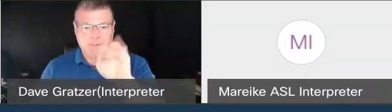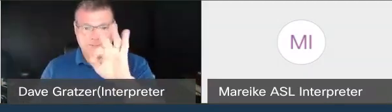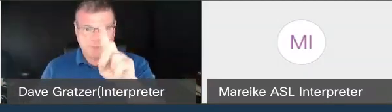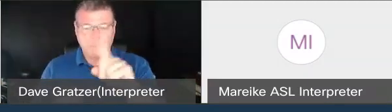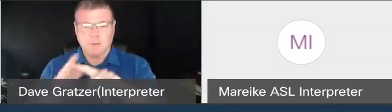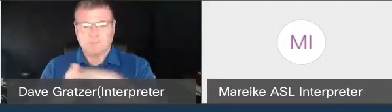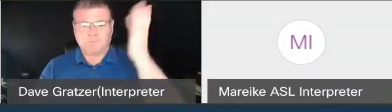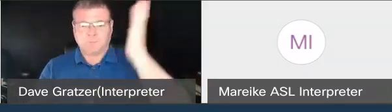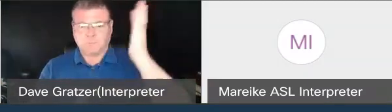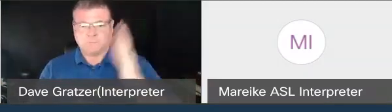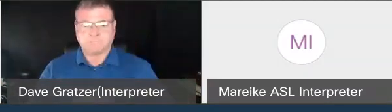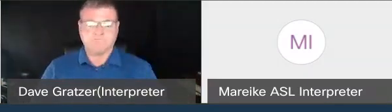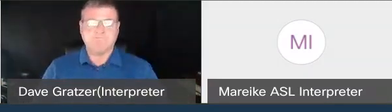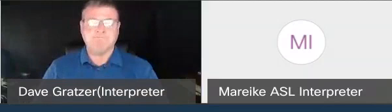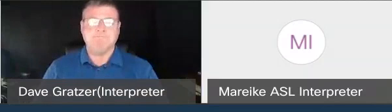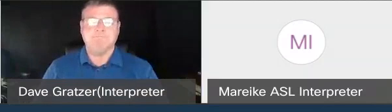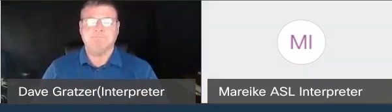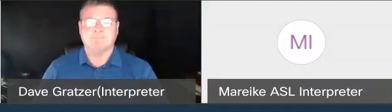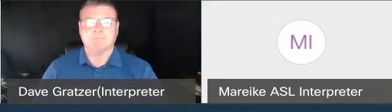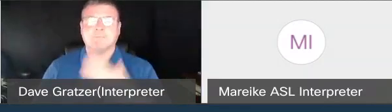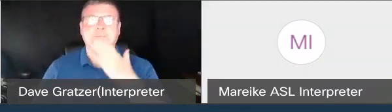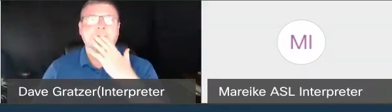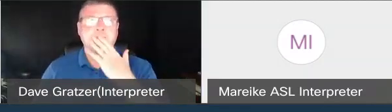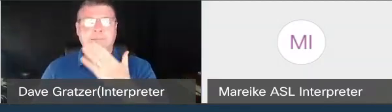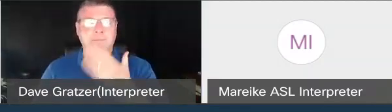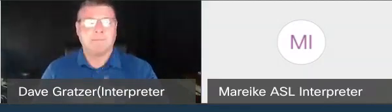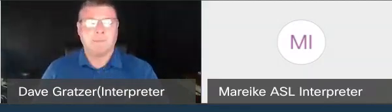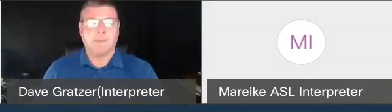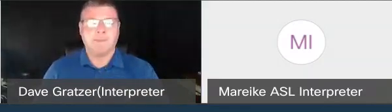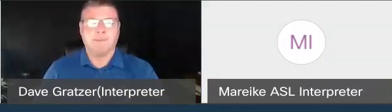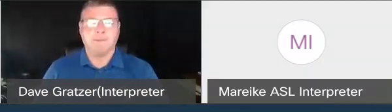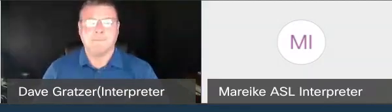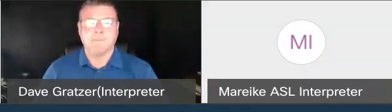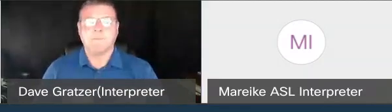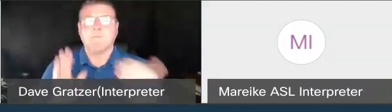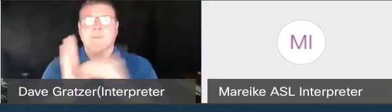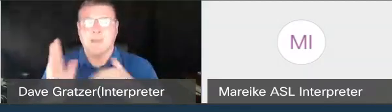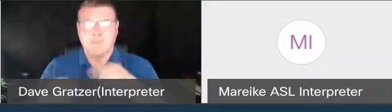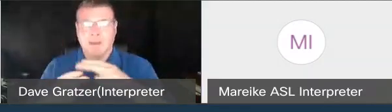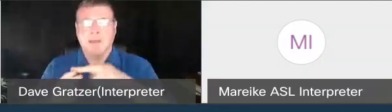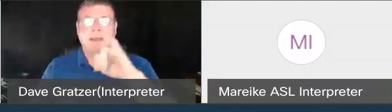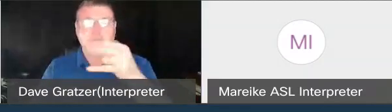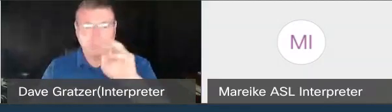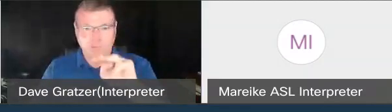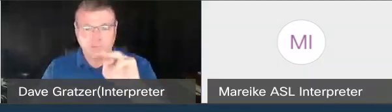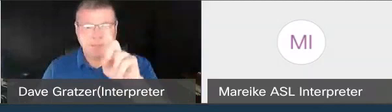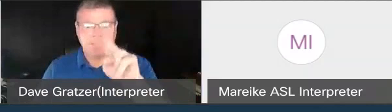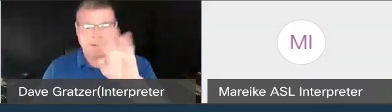Thank you. Dunford: Thank you so much. Um, again, my name is Jim Dunford, and I'm, um, really thrilled